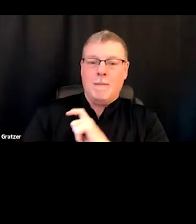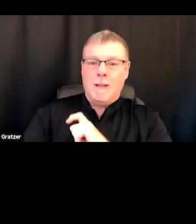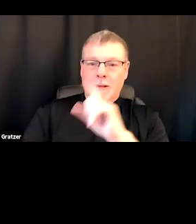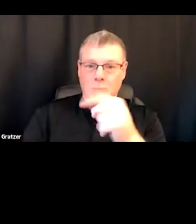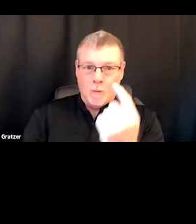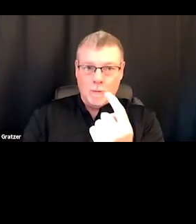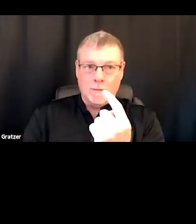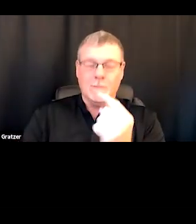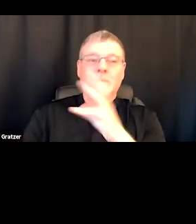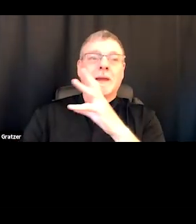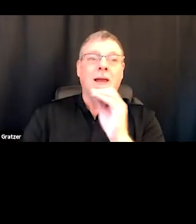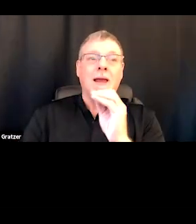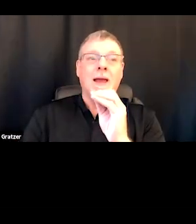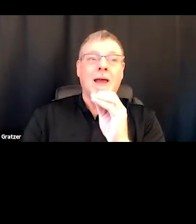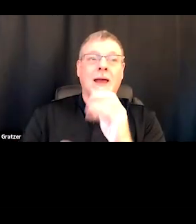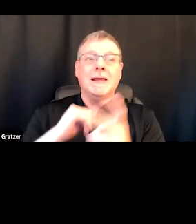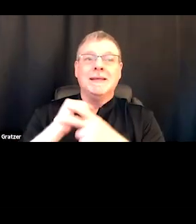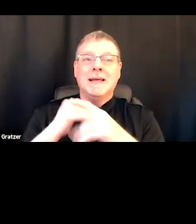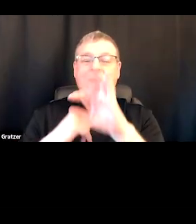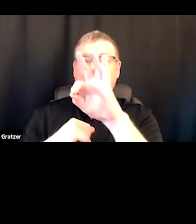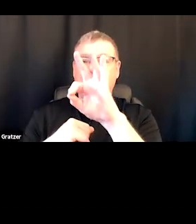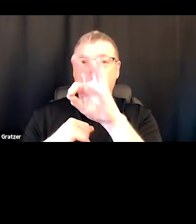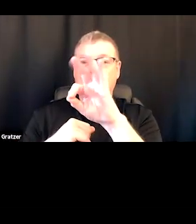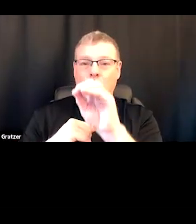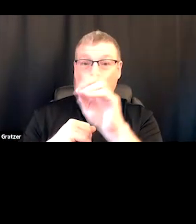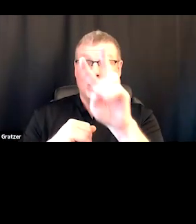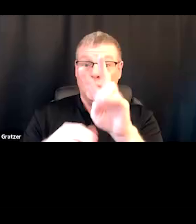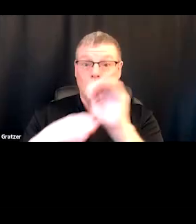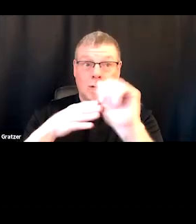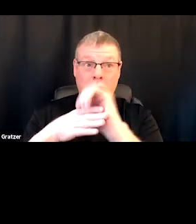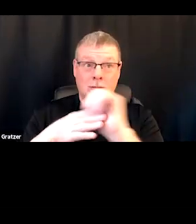And it was noted that there's a $902 per person